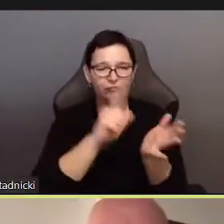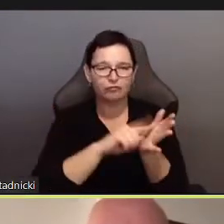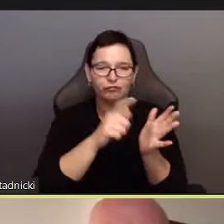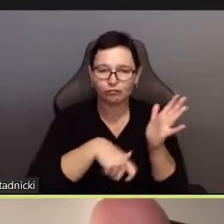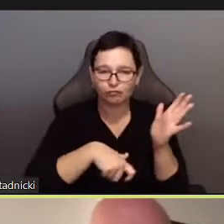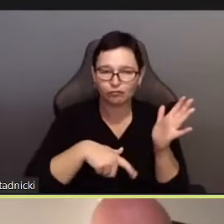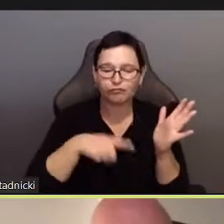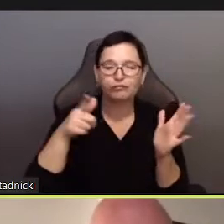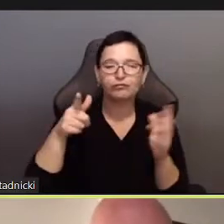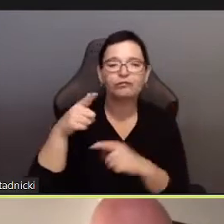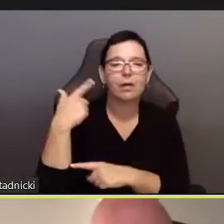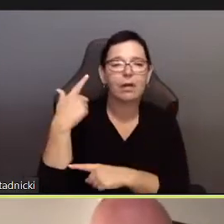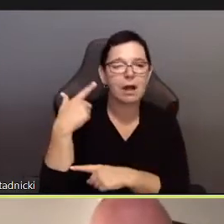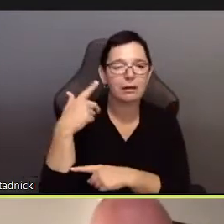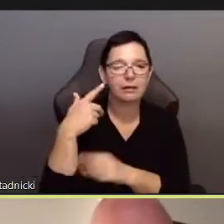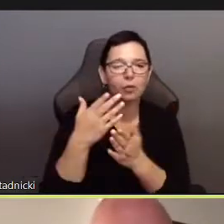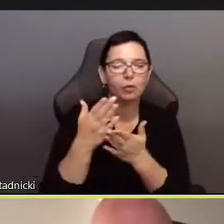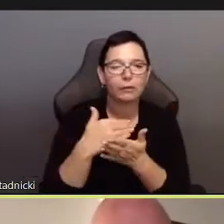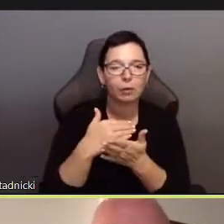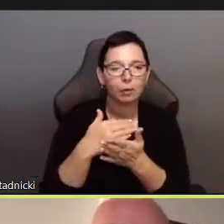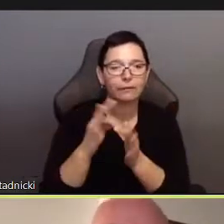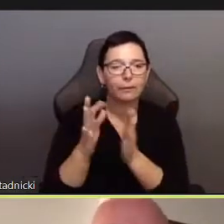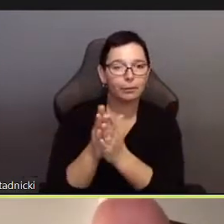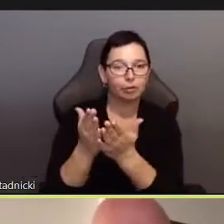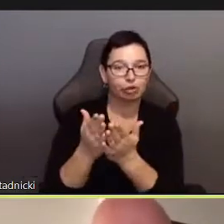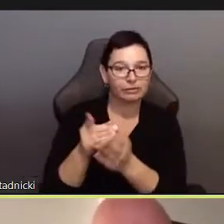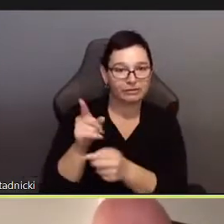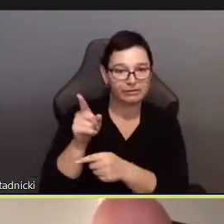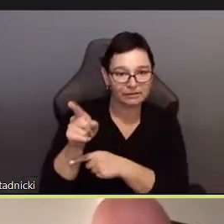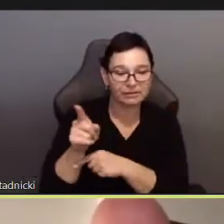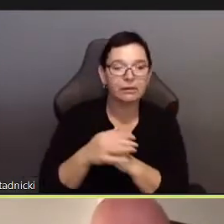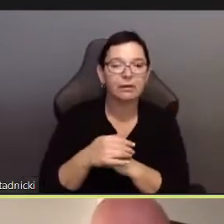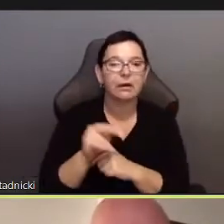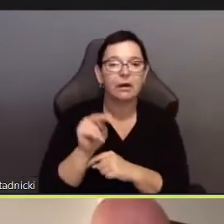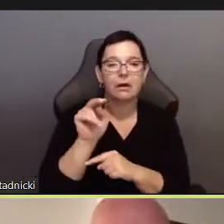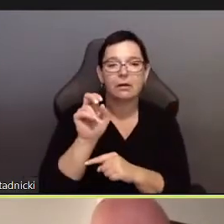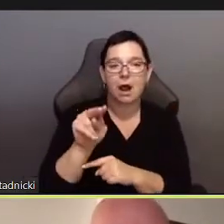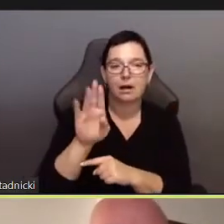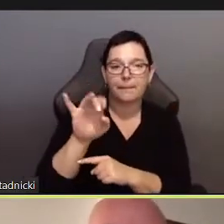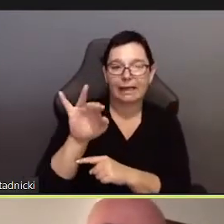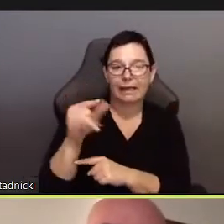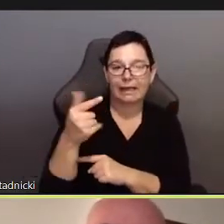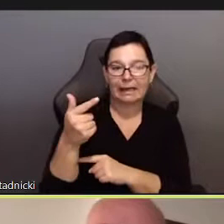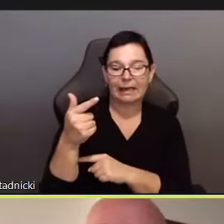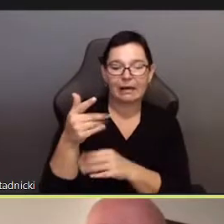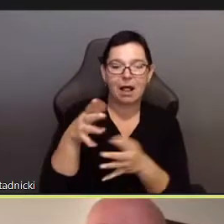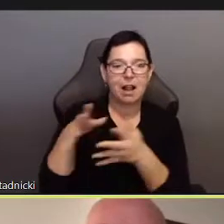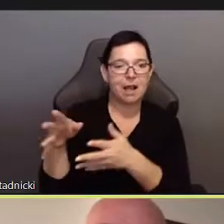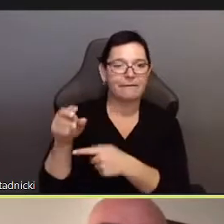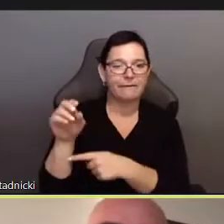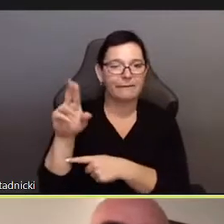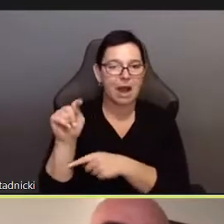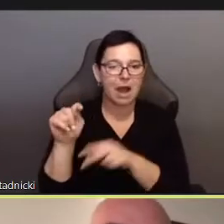as fundamental and irreducible to the ontology of sex and erotics.